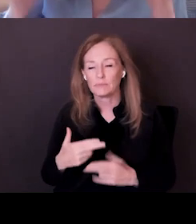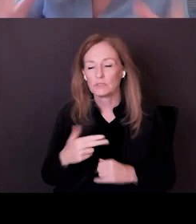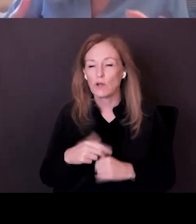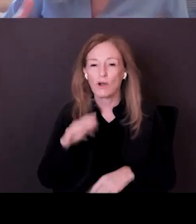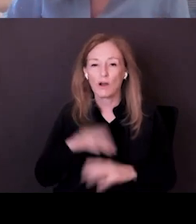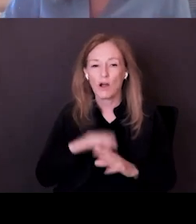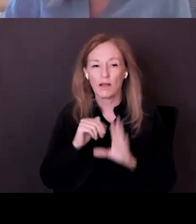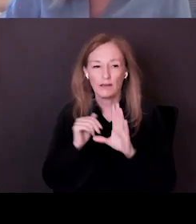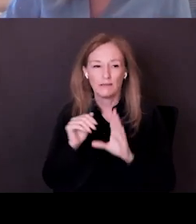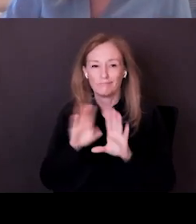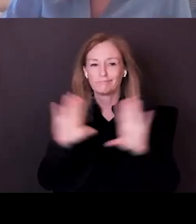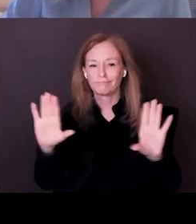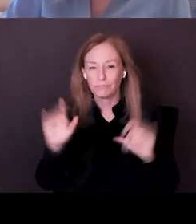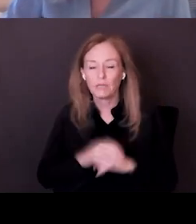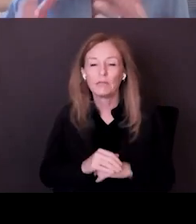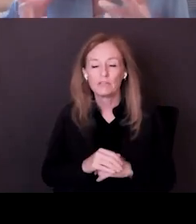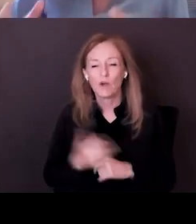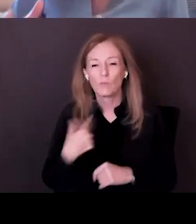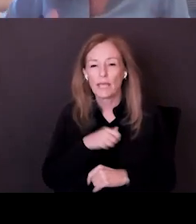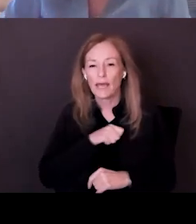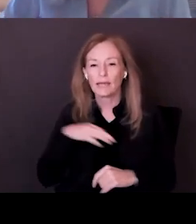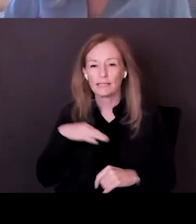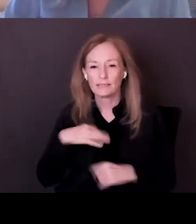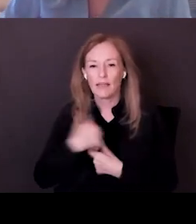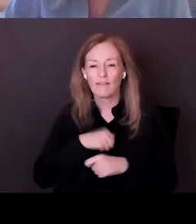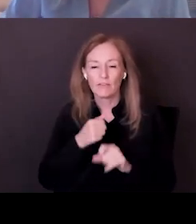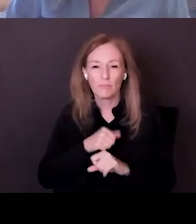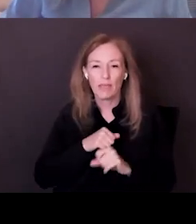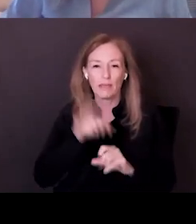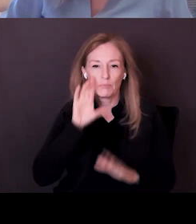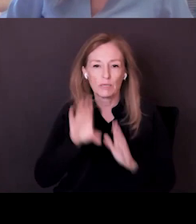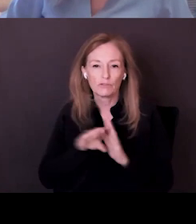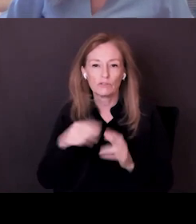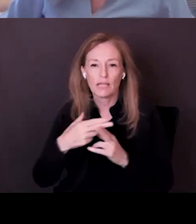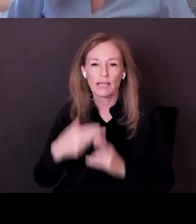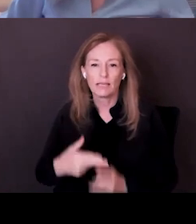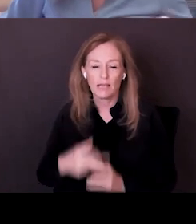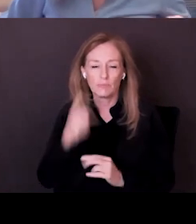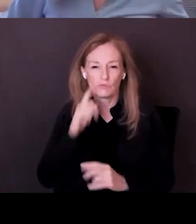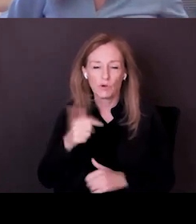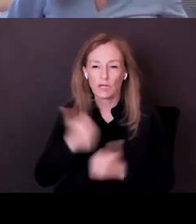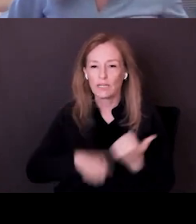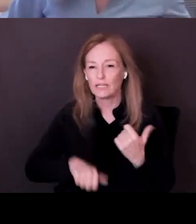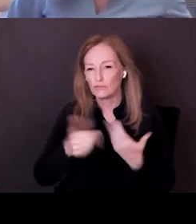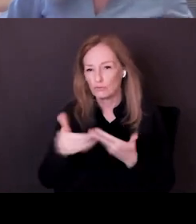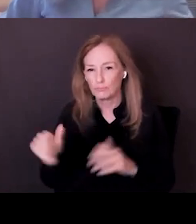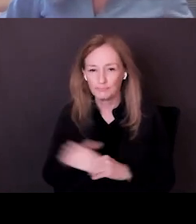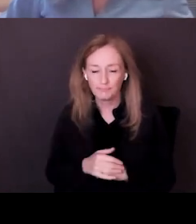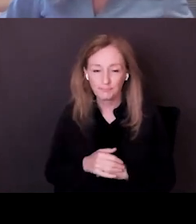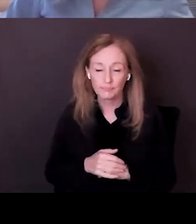CREATING THAT SENSE OF OWNERSHIP TO INDIVIDUALLY NAMES OUR ROOMS FOR THE KIDS. THAT GIVES YOU AN INTRODUCTION TO